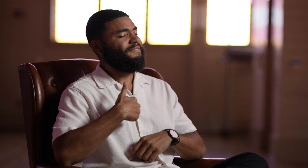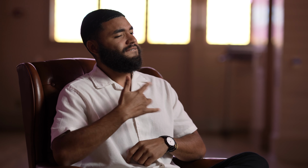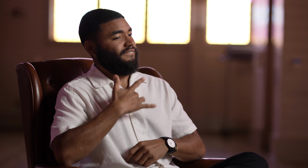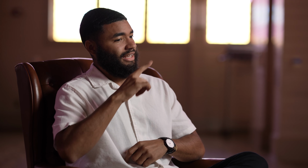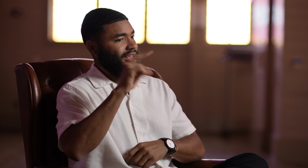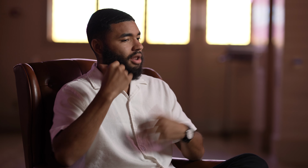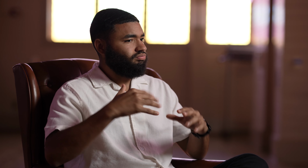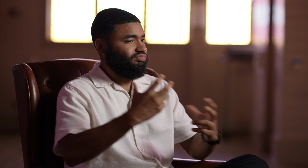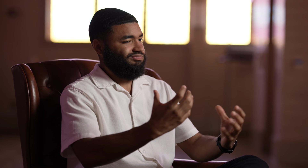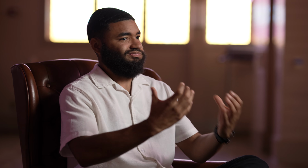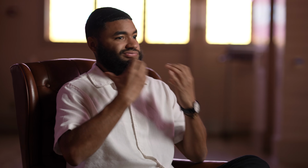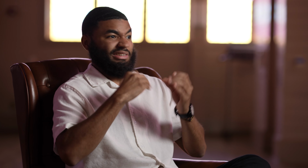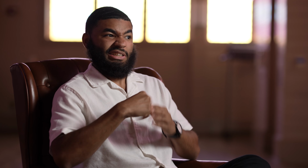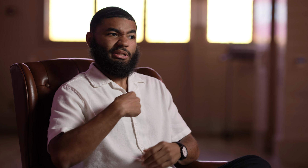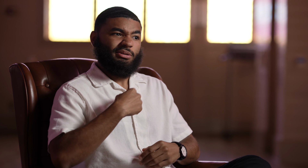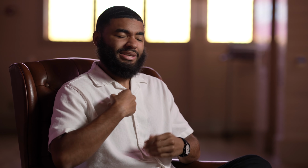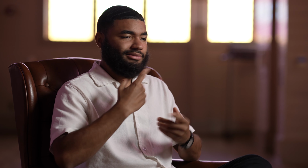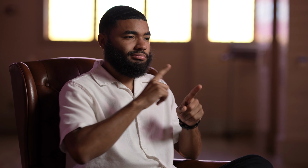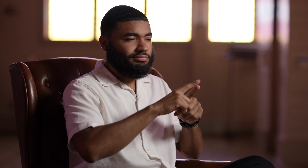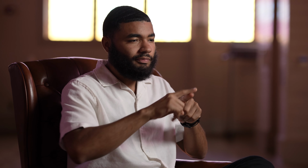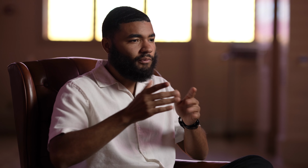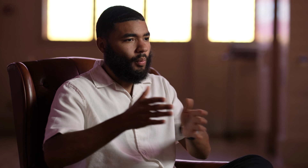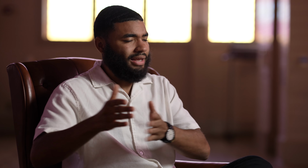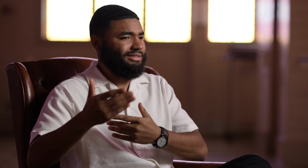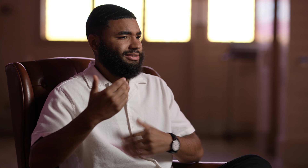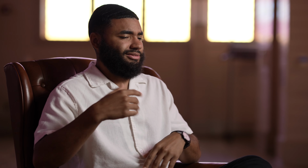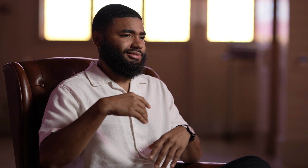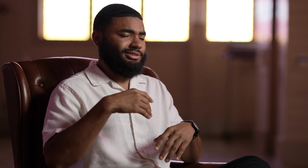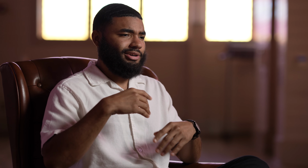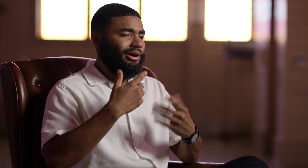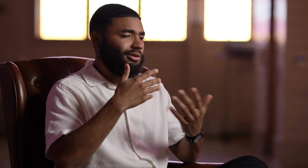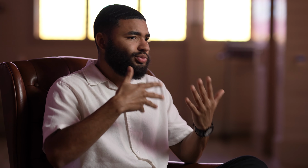I feel as though Gallaudet has given so much to me in different ways: